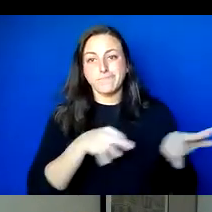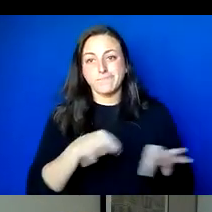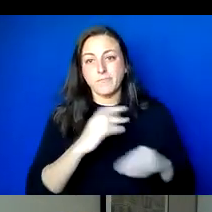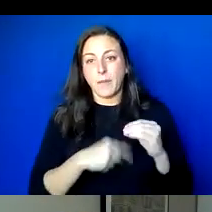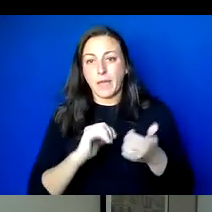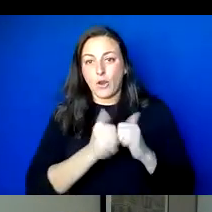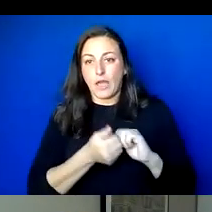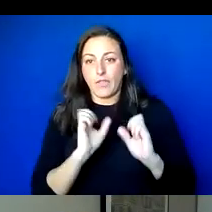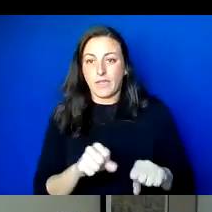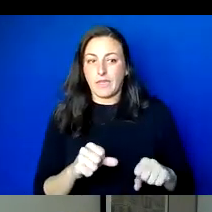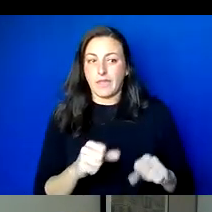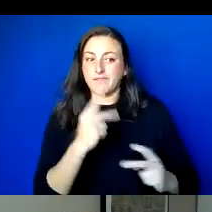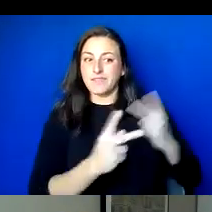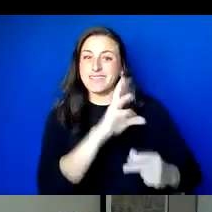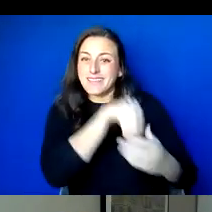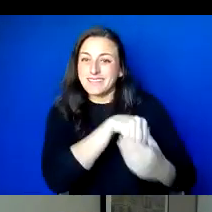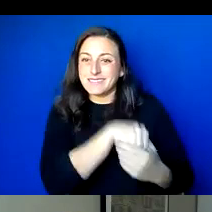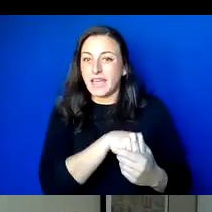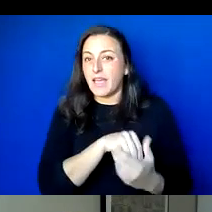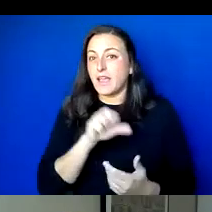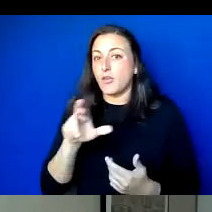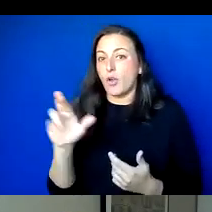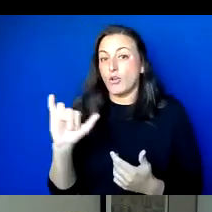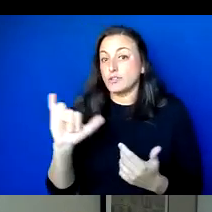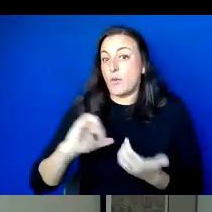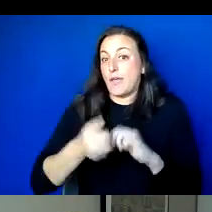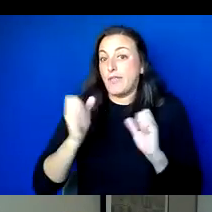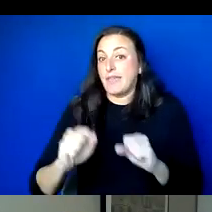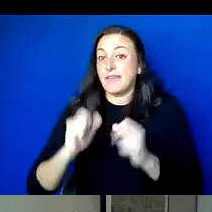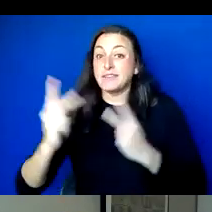today and outdoor visits today and so that's the first piece, where